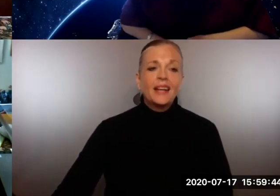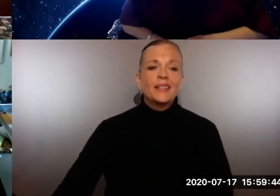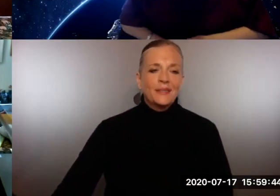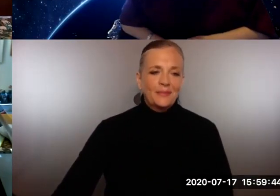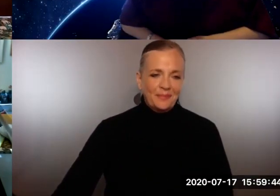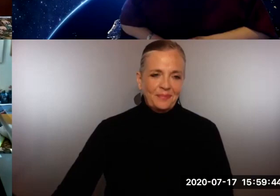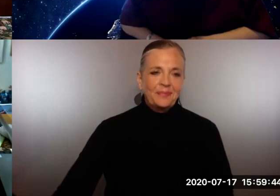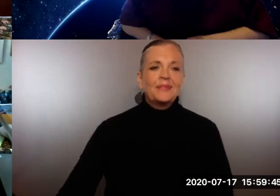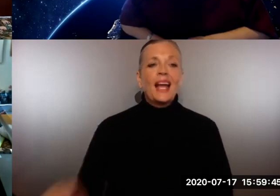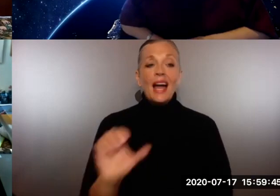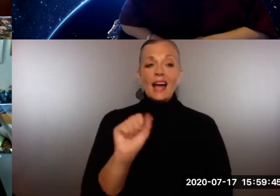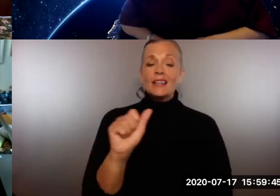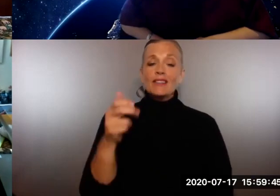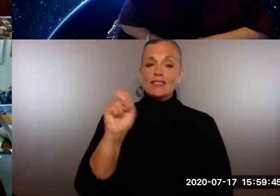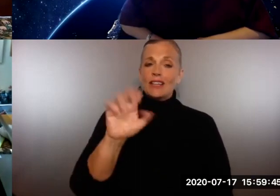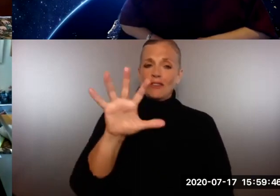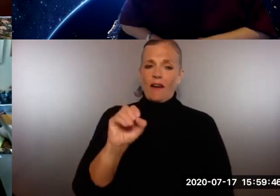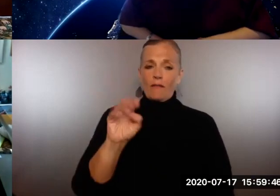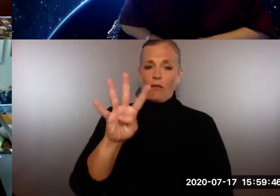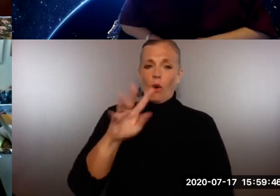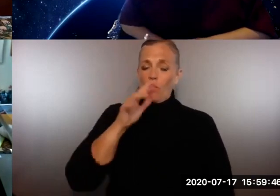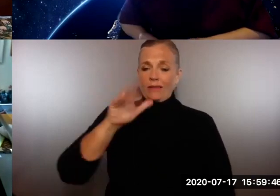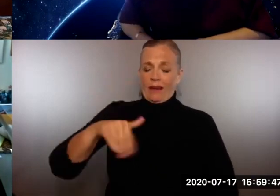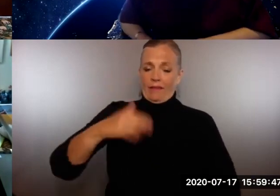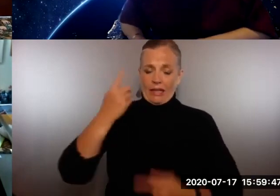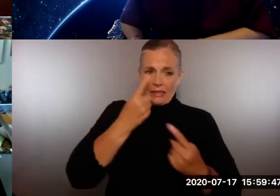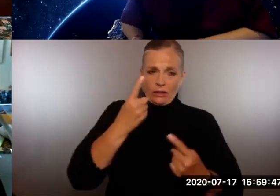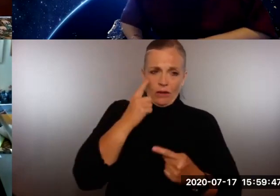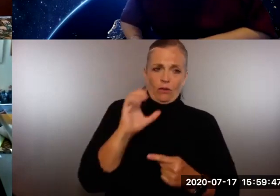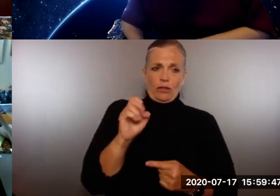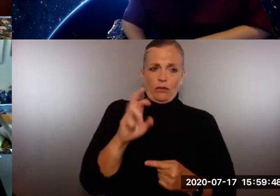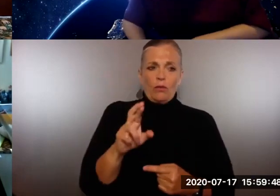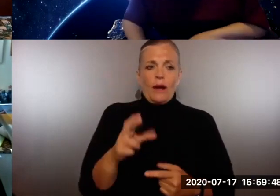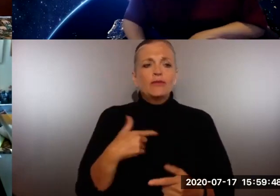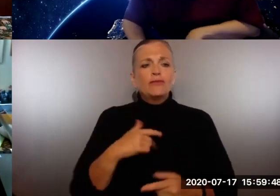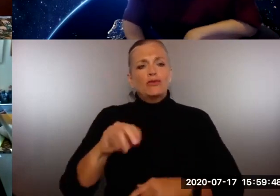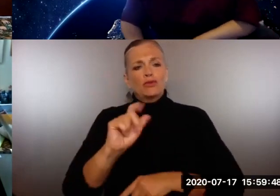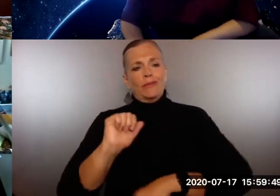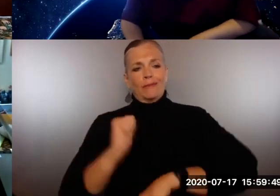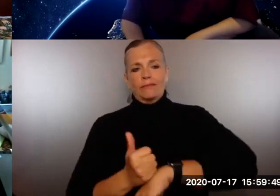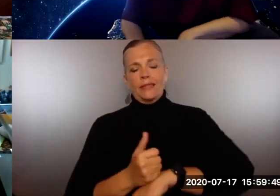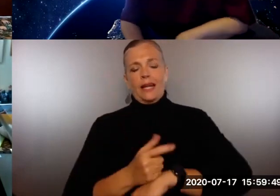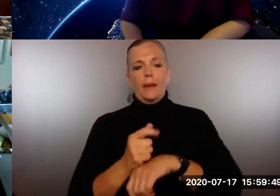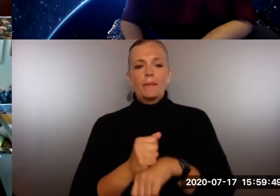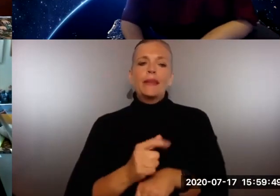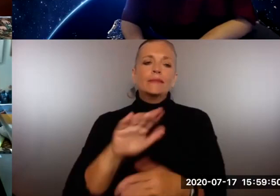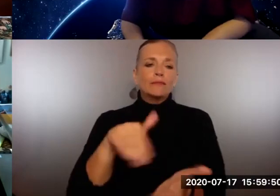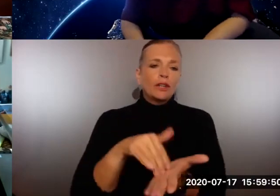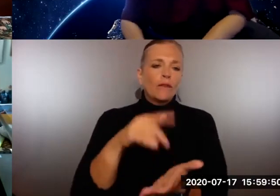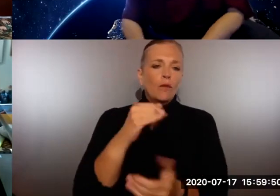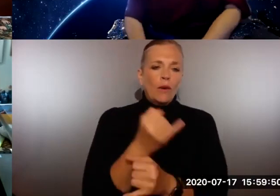Judy helped set up both the Center for Independent Living in Berkeley as well as the World Institute for Disability,